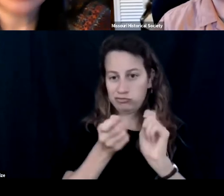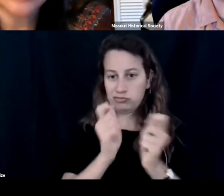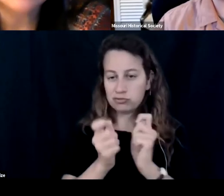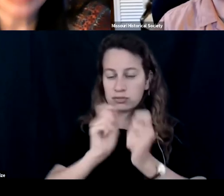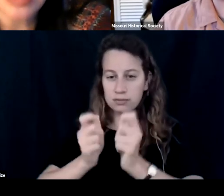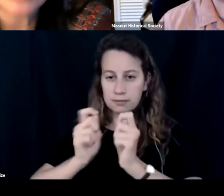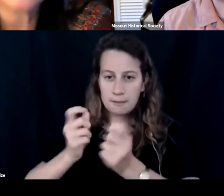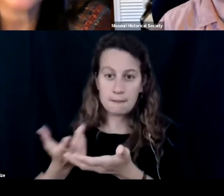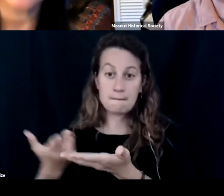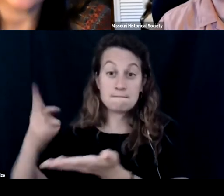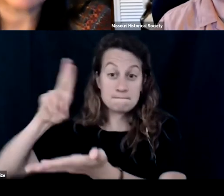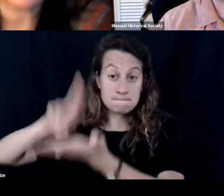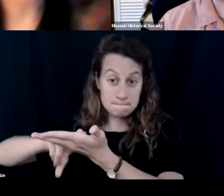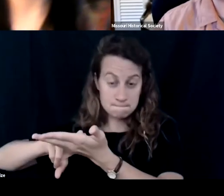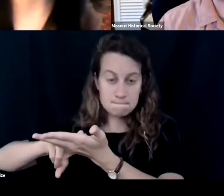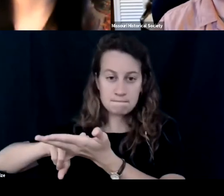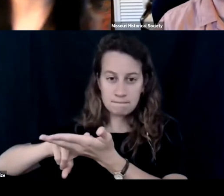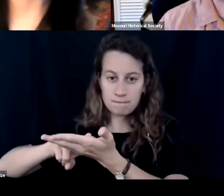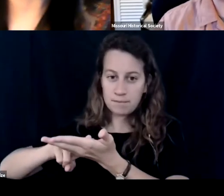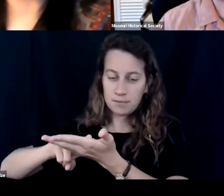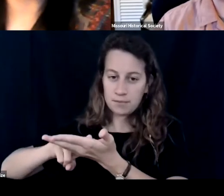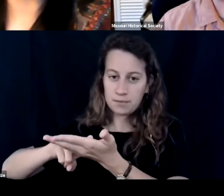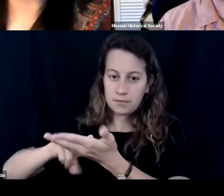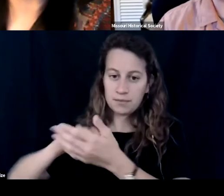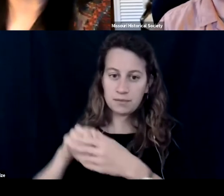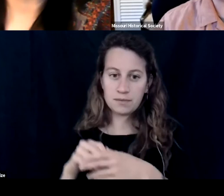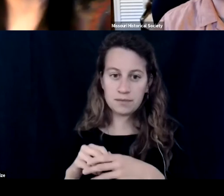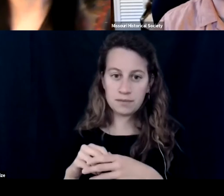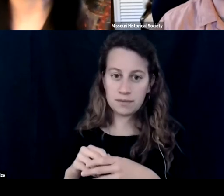think. And because they were Peruvians, they didn't qualify